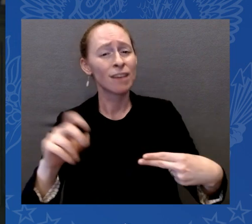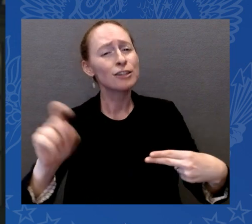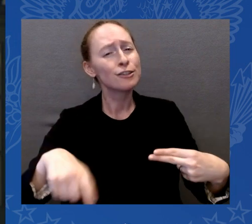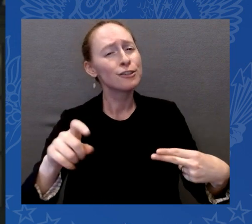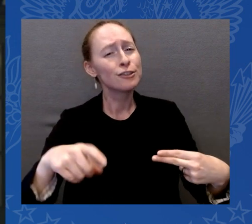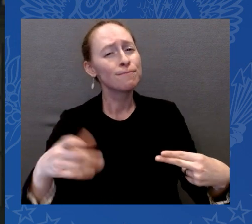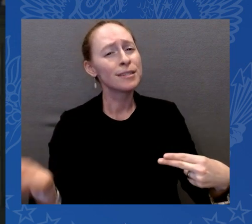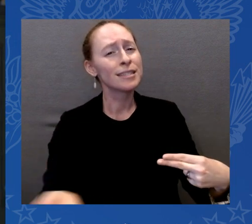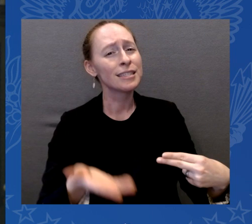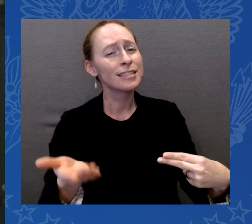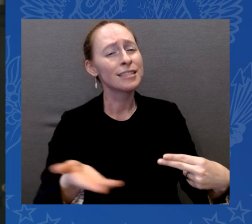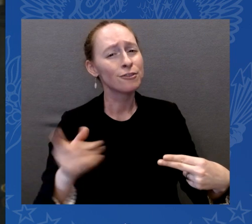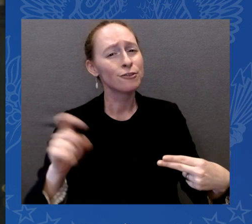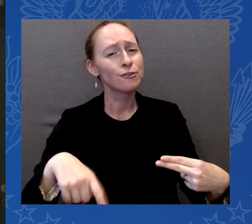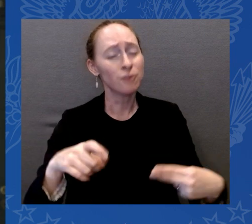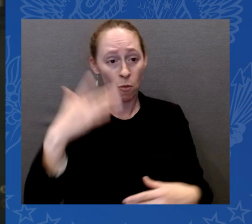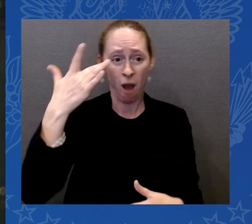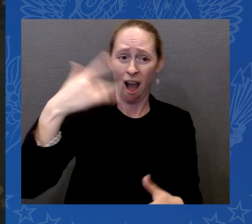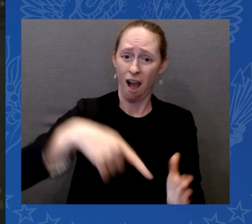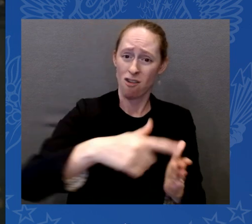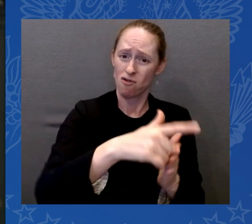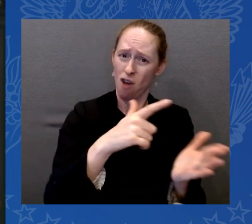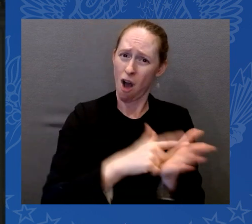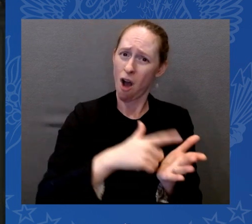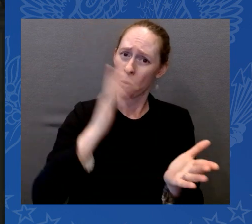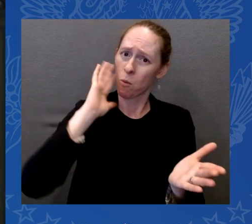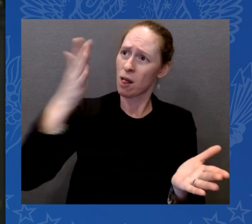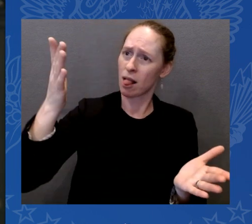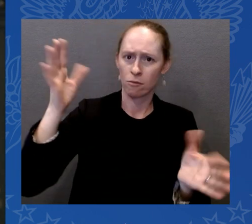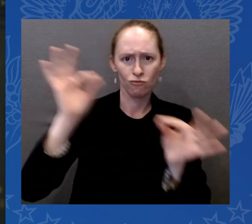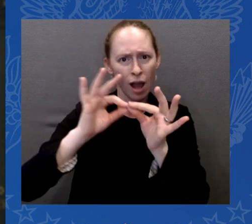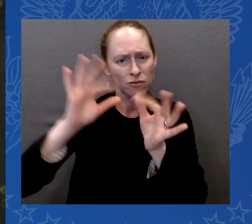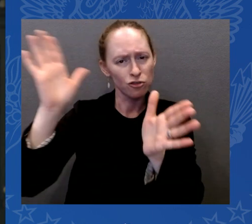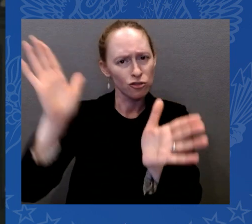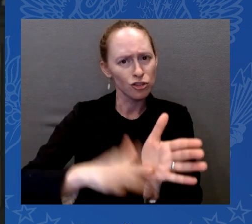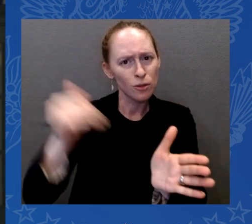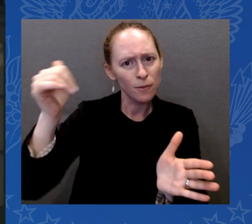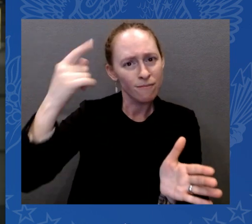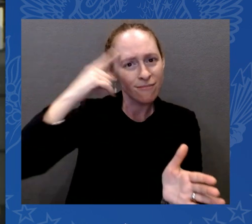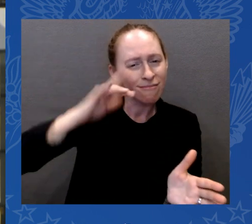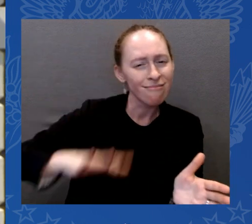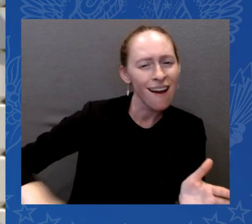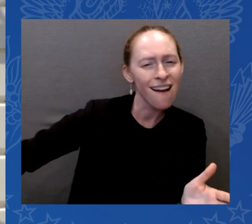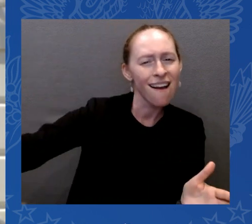helped reduce inflation at the kitchen table, because that's what they look at -- how much are their monthly bills